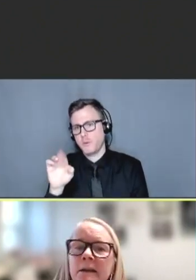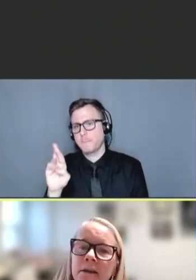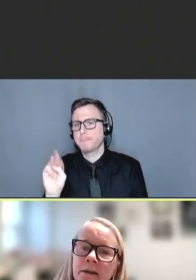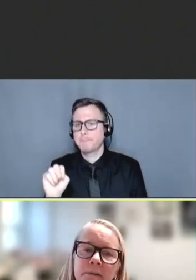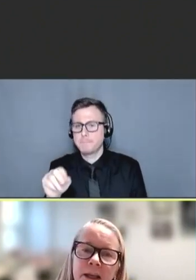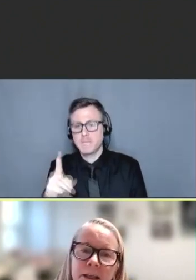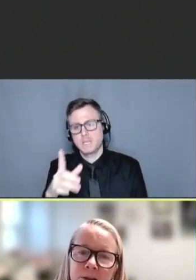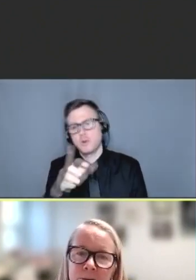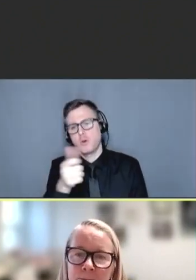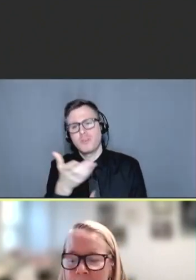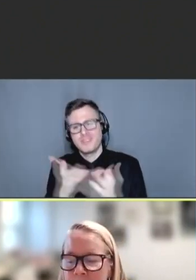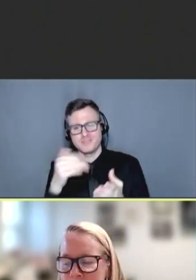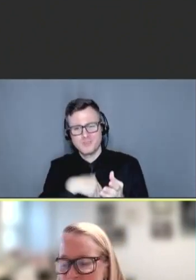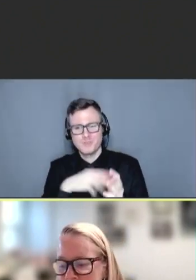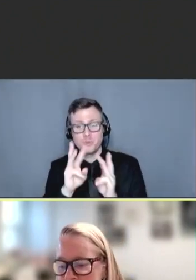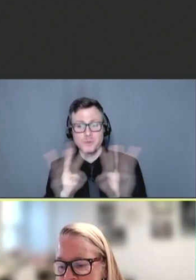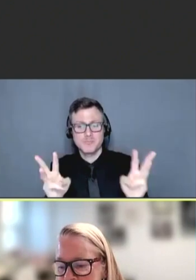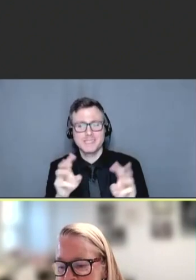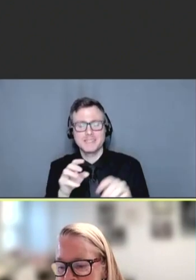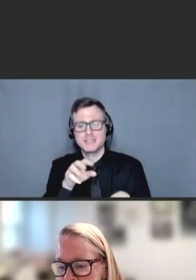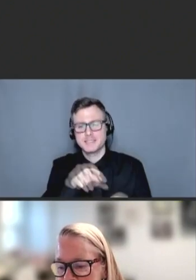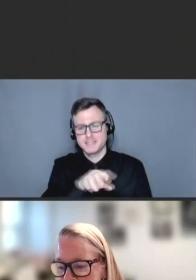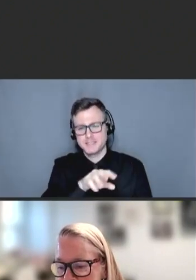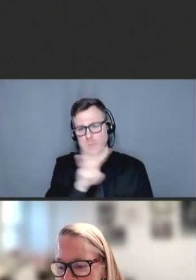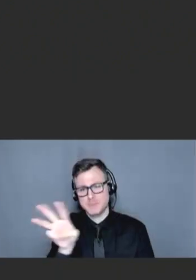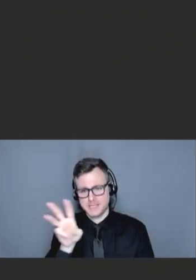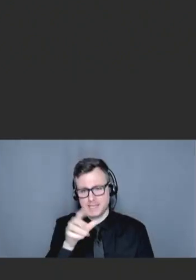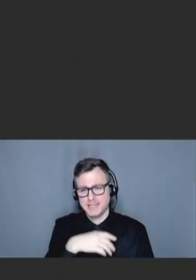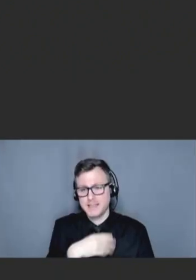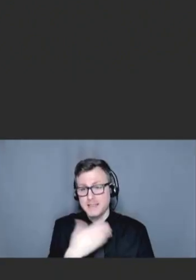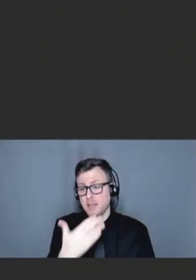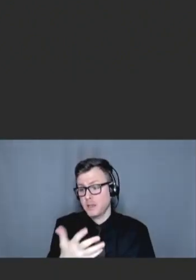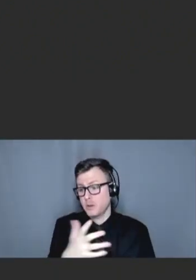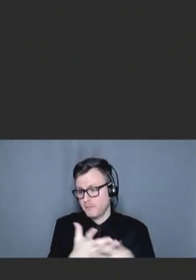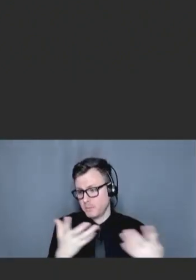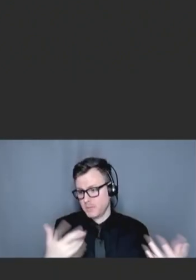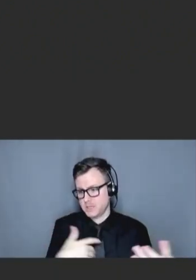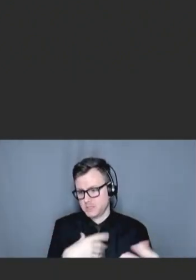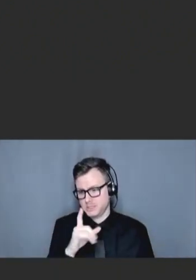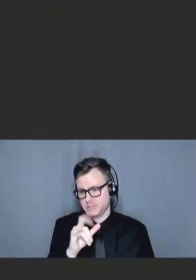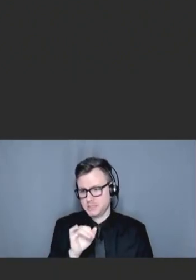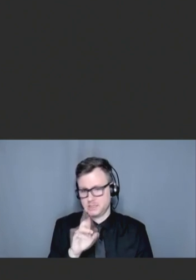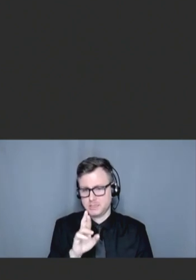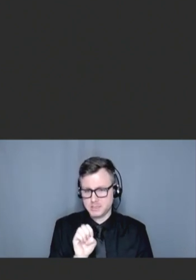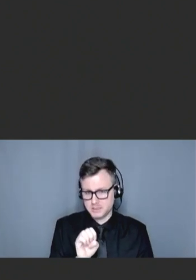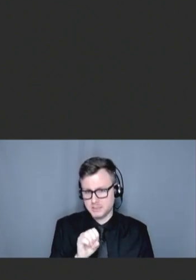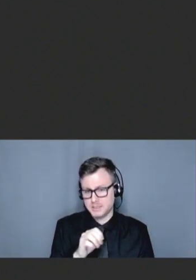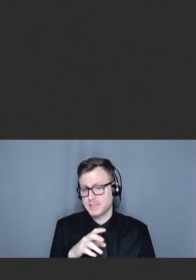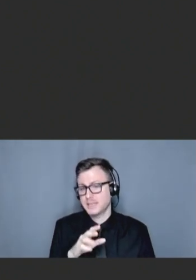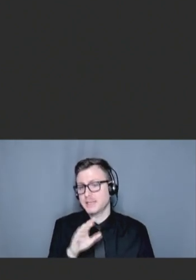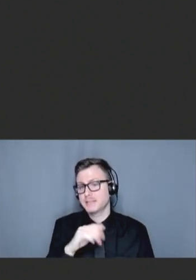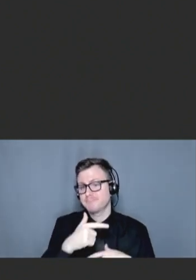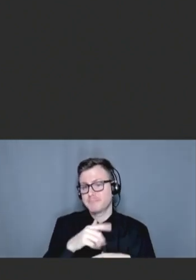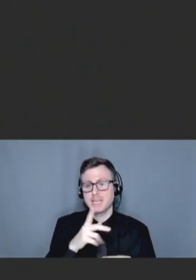Thank you. Robert Hopkins: Thank you very much, Claire. Next is Kim Martin from ASTHO.